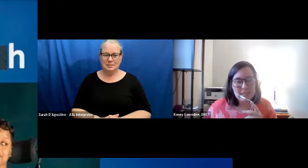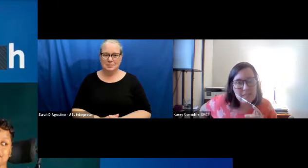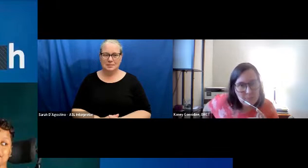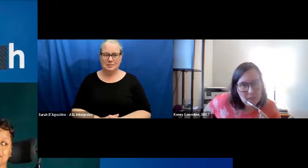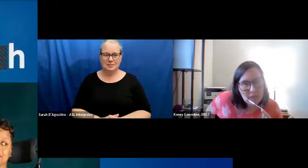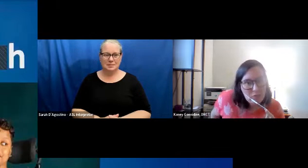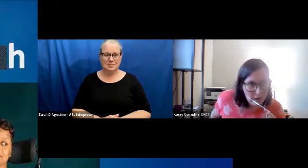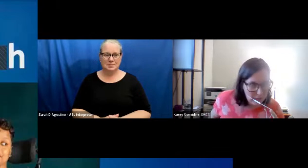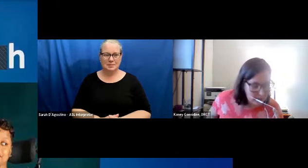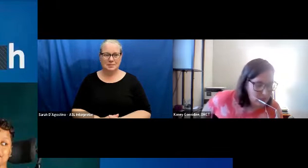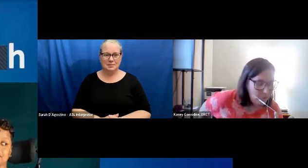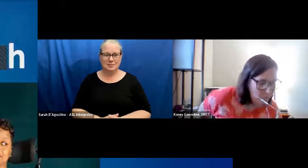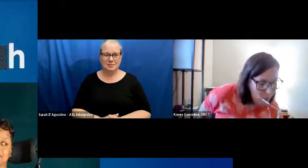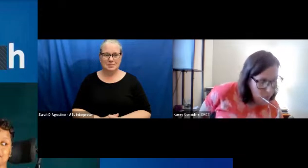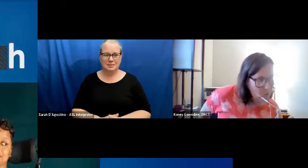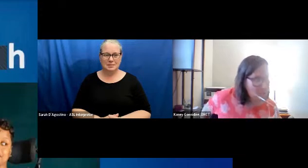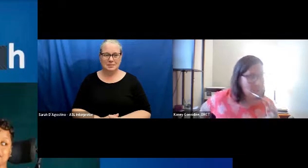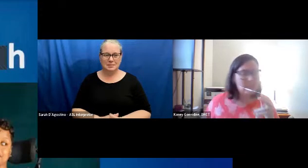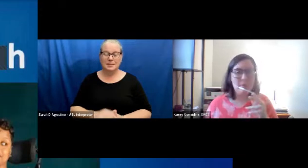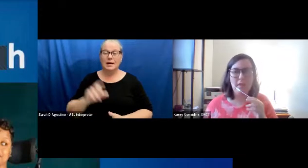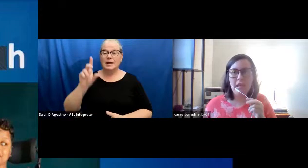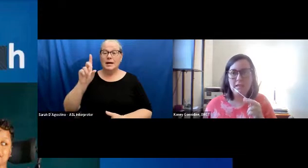disability rights for voters with disabilities